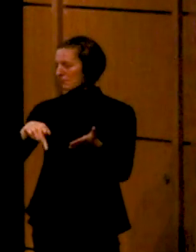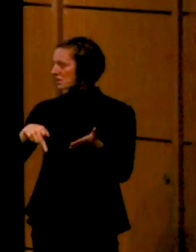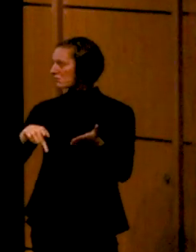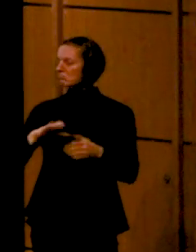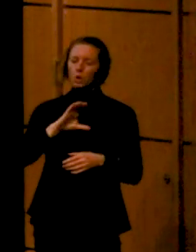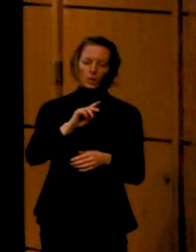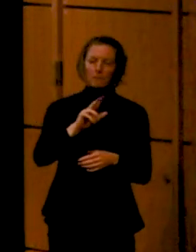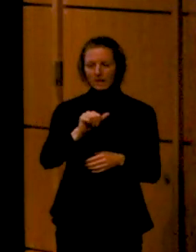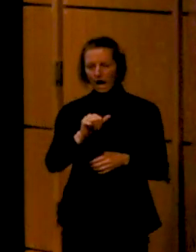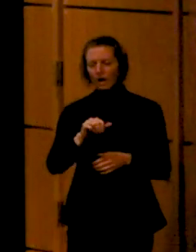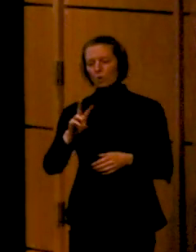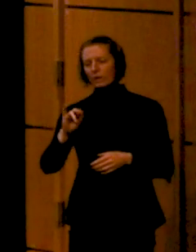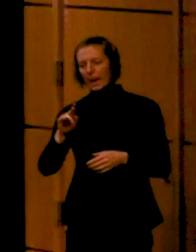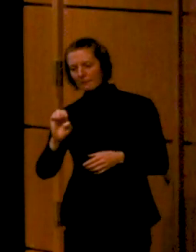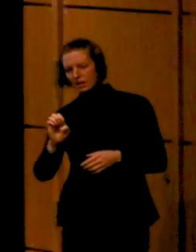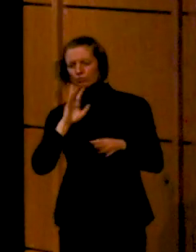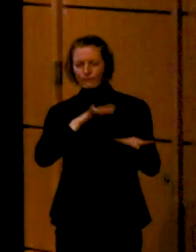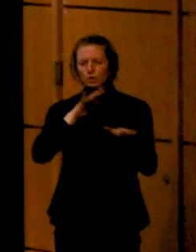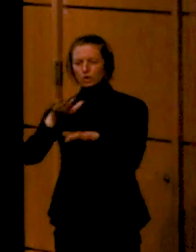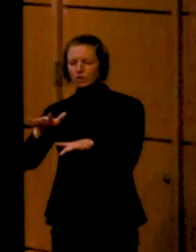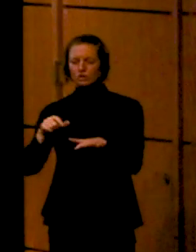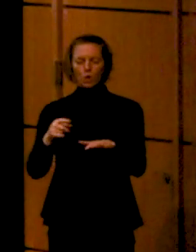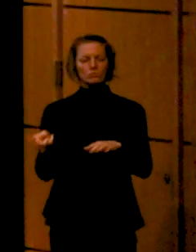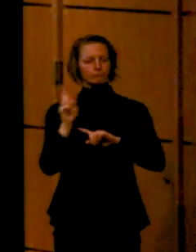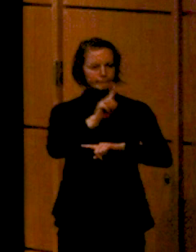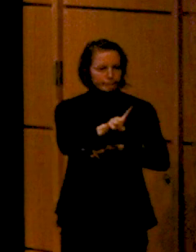making travel to and from Portland safer.